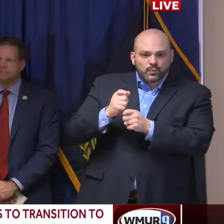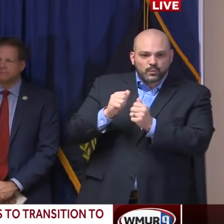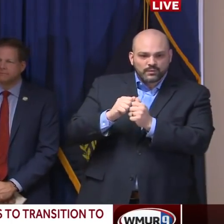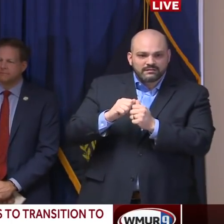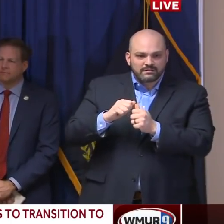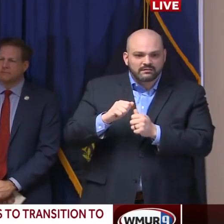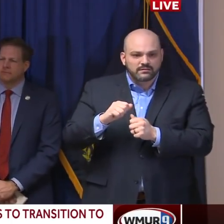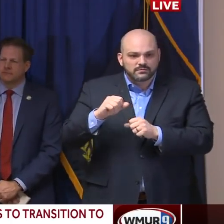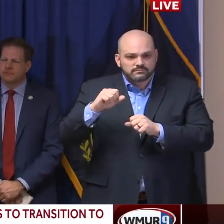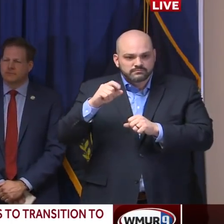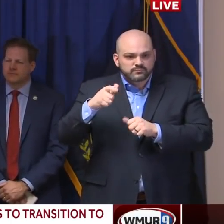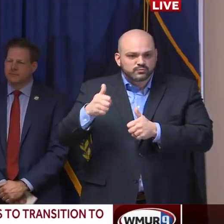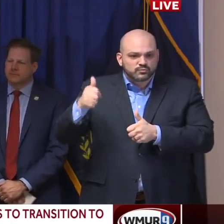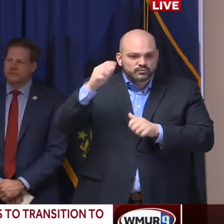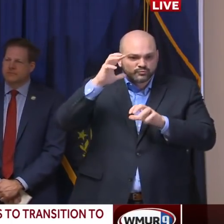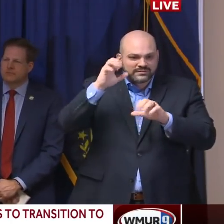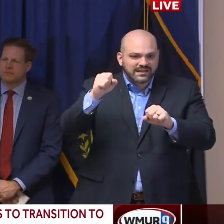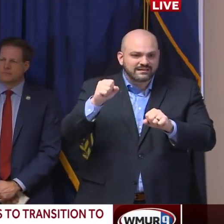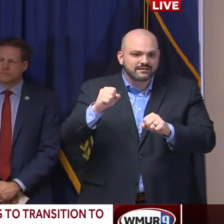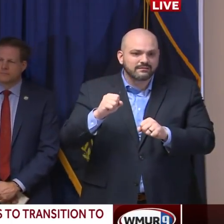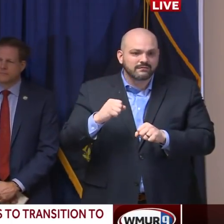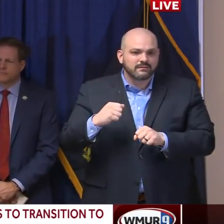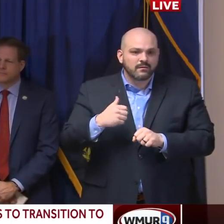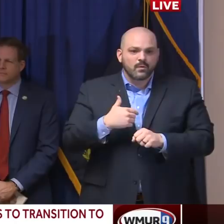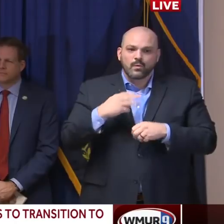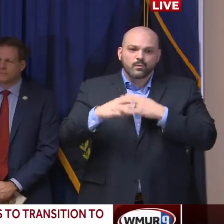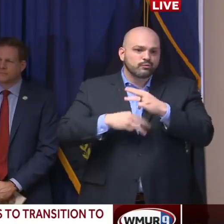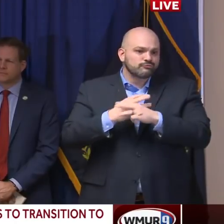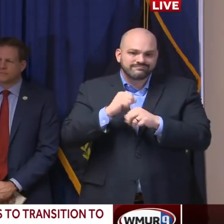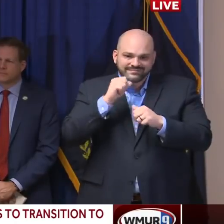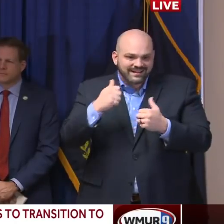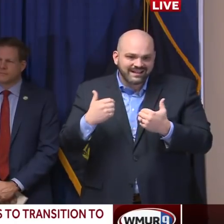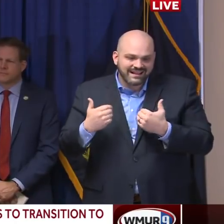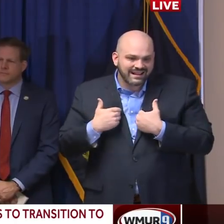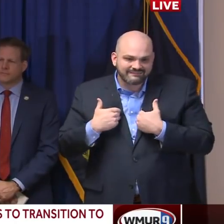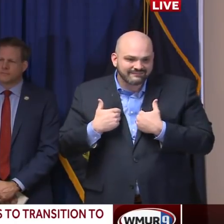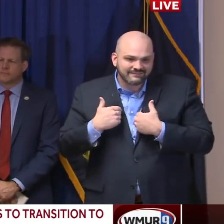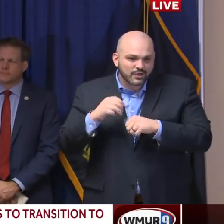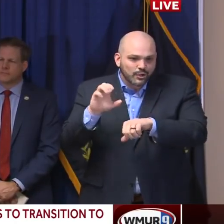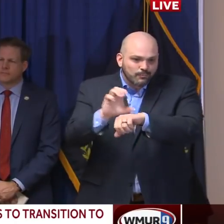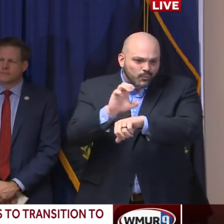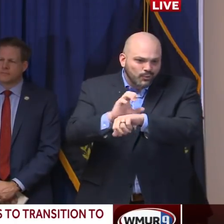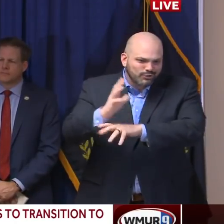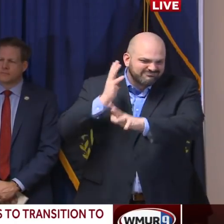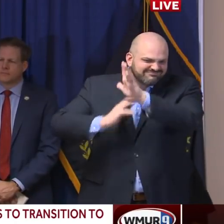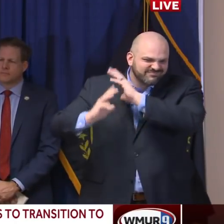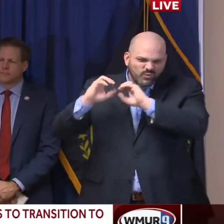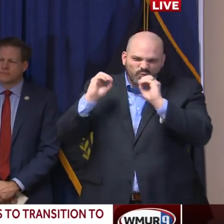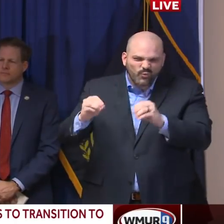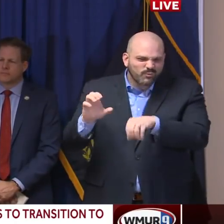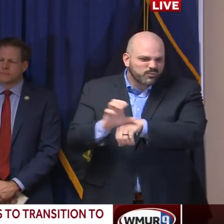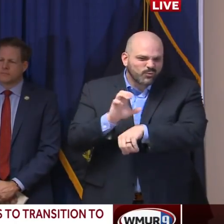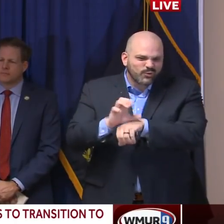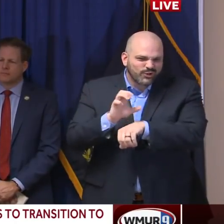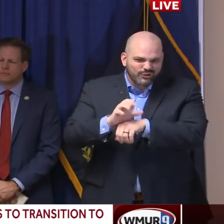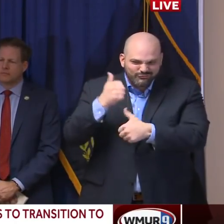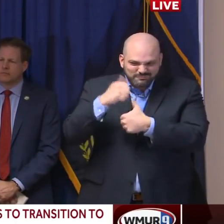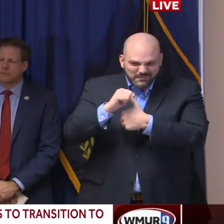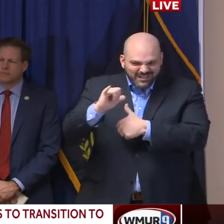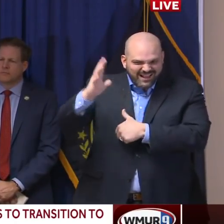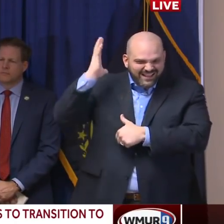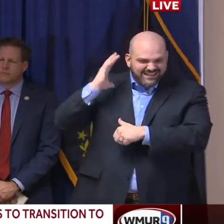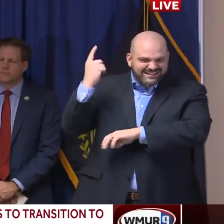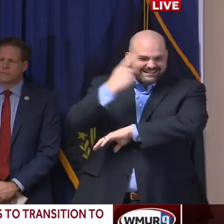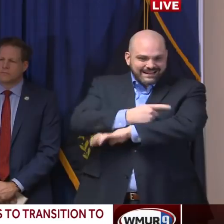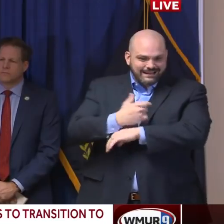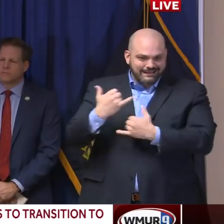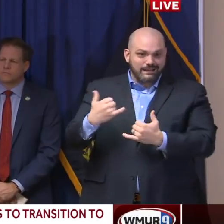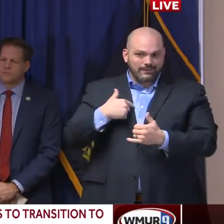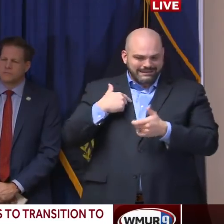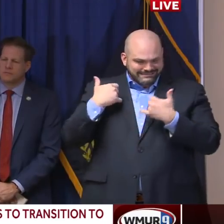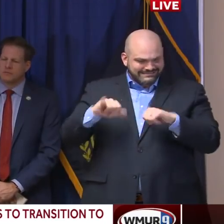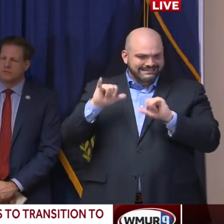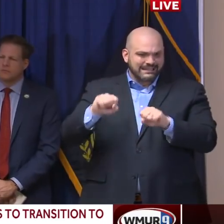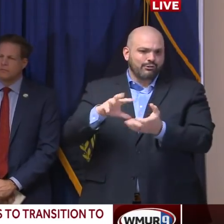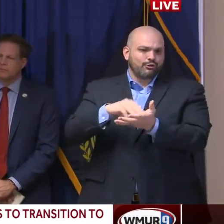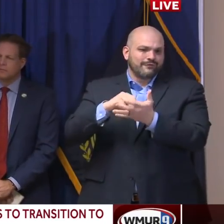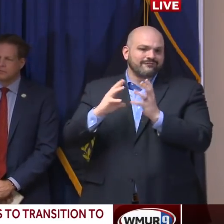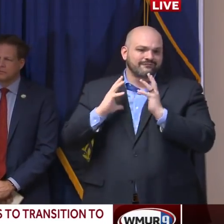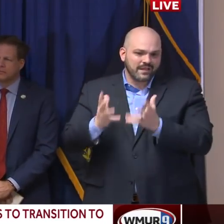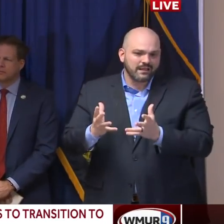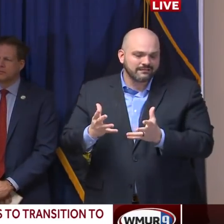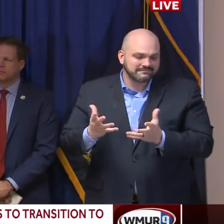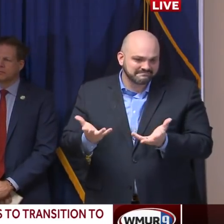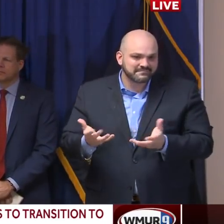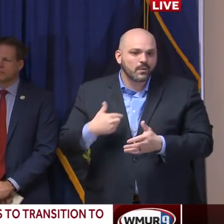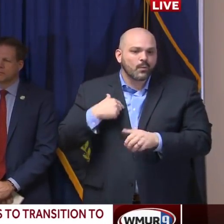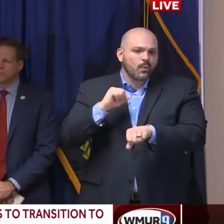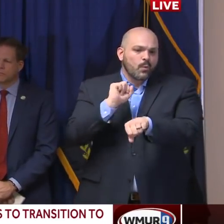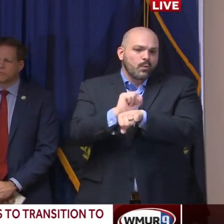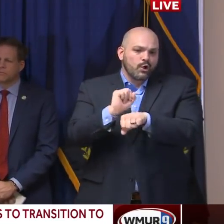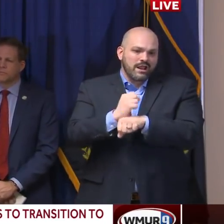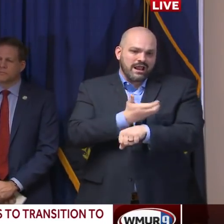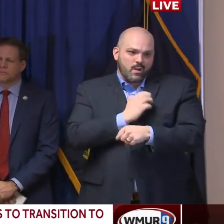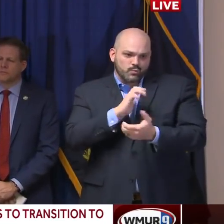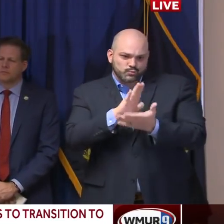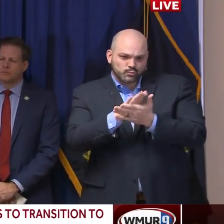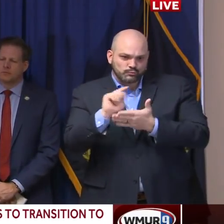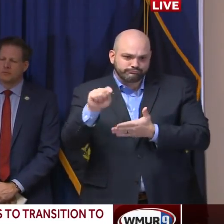SOMETIMES I JOKE WITH SOME OF THE SUPERINTENDENTS THAT WE HAVE THAT IT WAS NOT LONG AGO THAT SOME OF US LIVED IN A WORLD WHICH DID NOT HAVE COMPUTERS AND UBIQUITOUS WAYS.